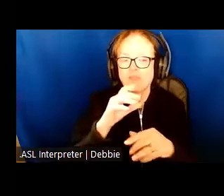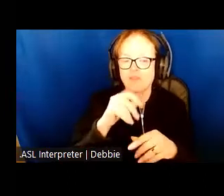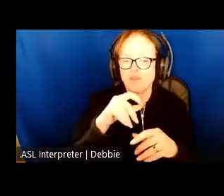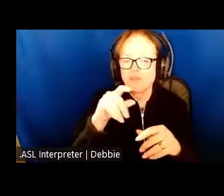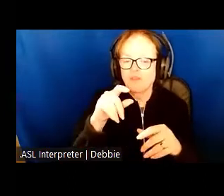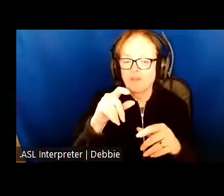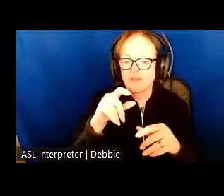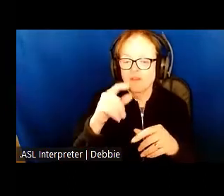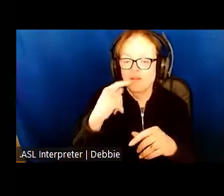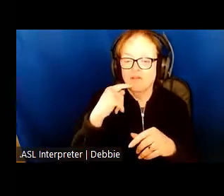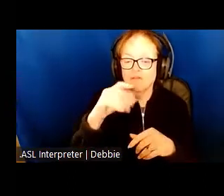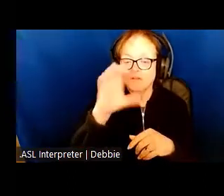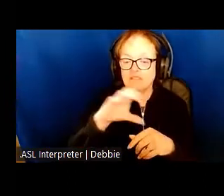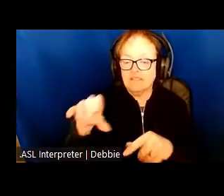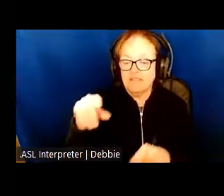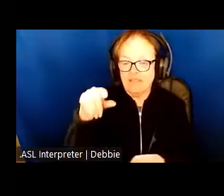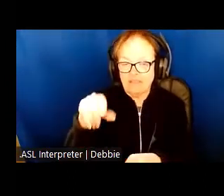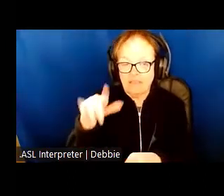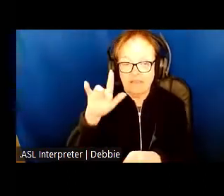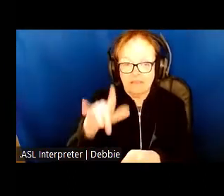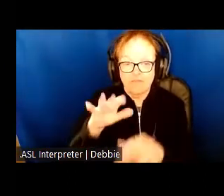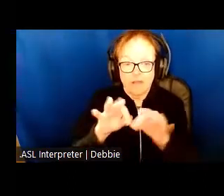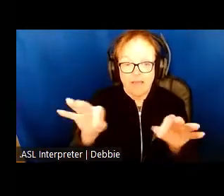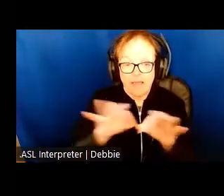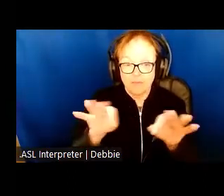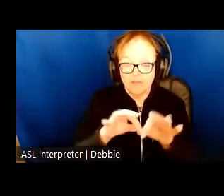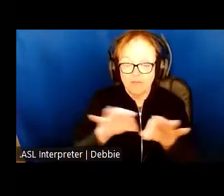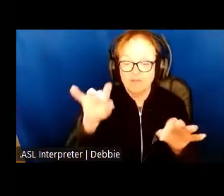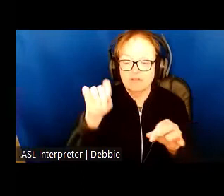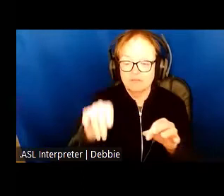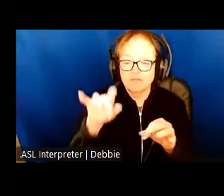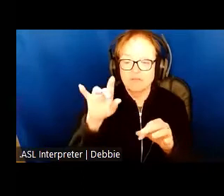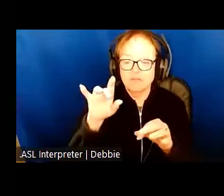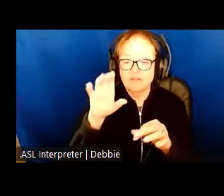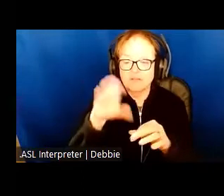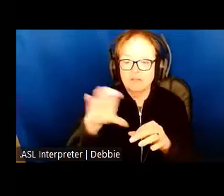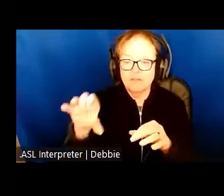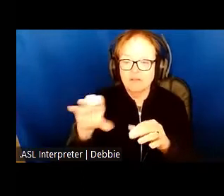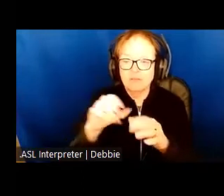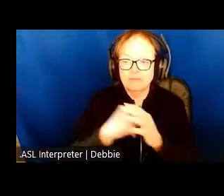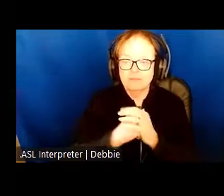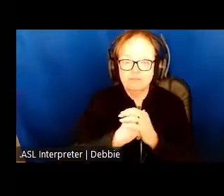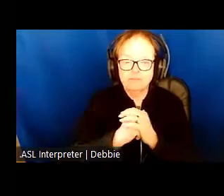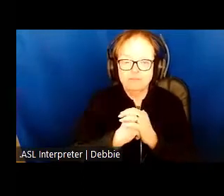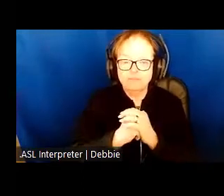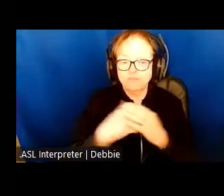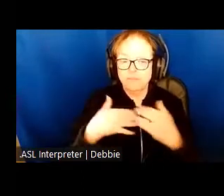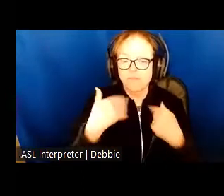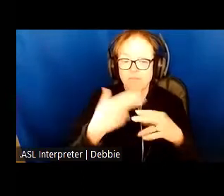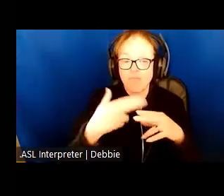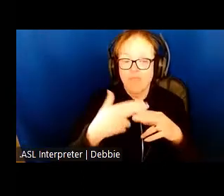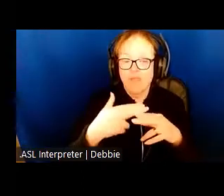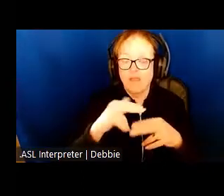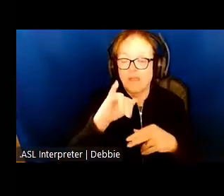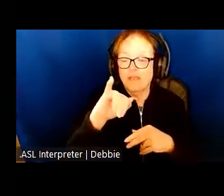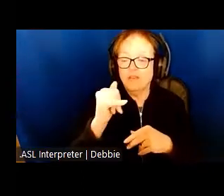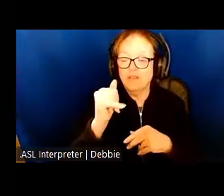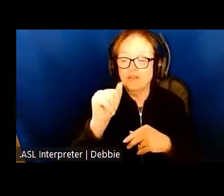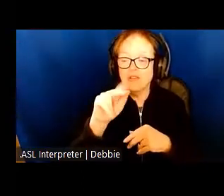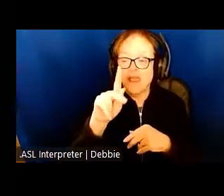click “Show Subtitles.” My name is Jackie Domenus and I am Program